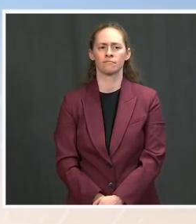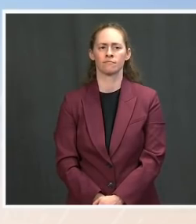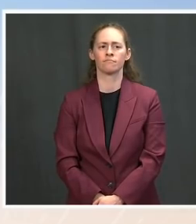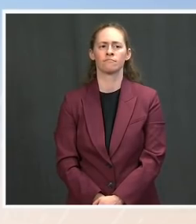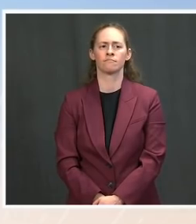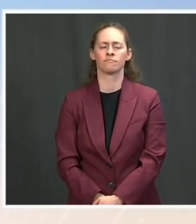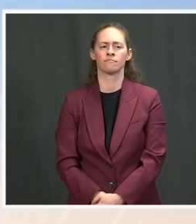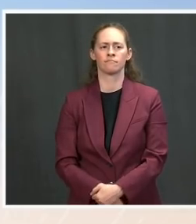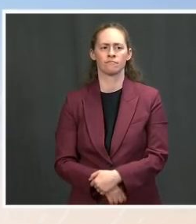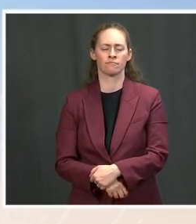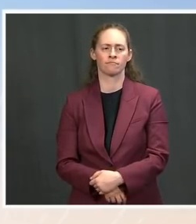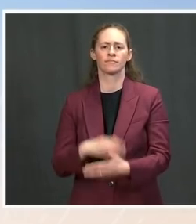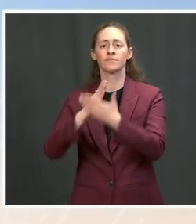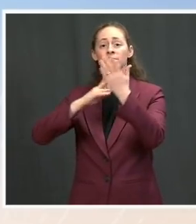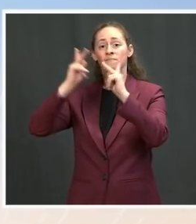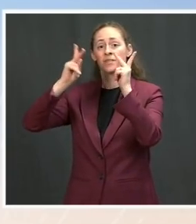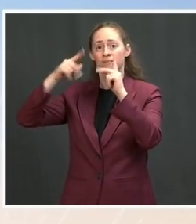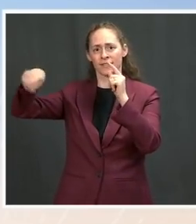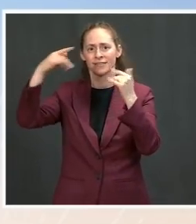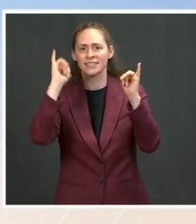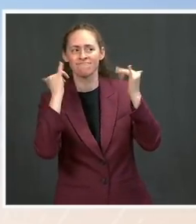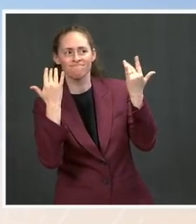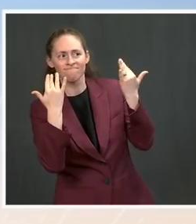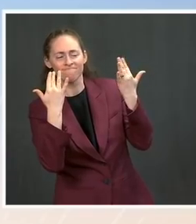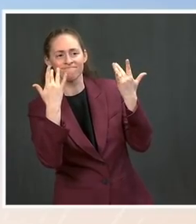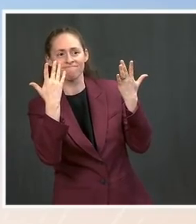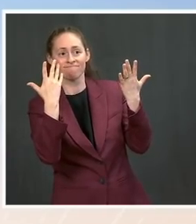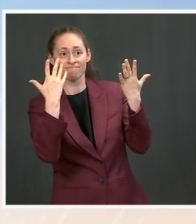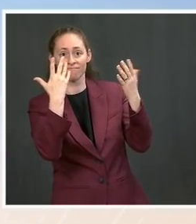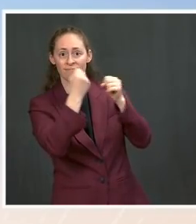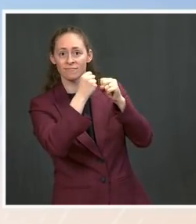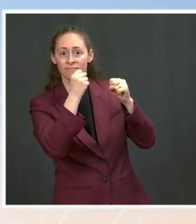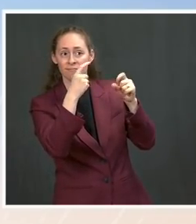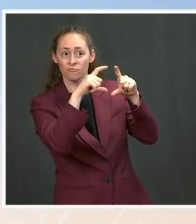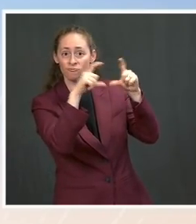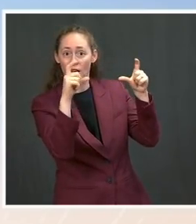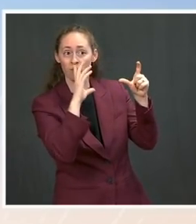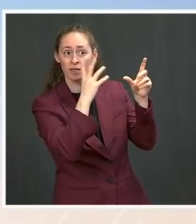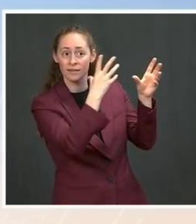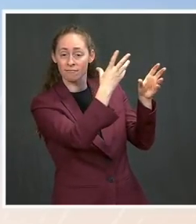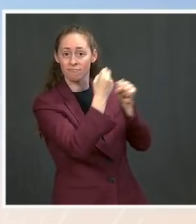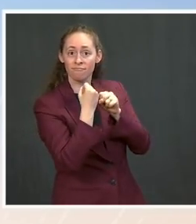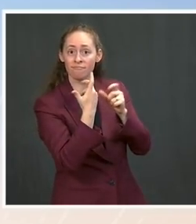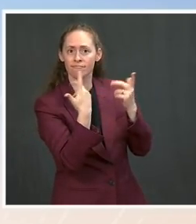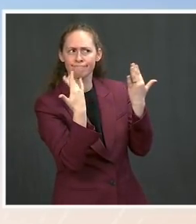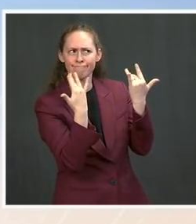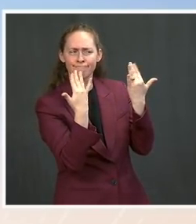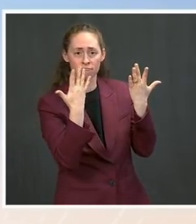but that's something that could be on the table. Ms. Psaki: Well, I mean, first, I would say that, in the President's new proposal,